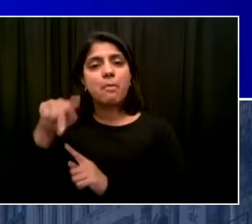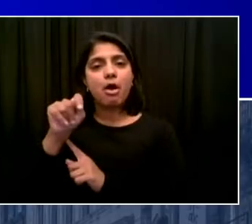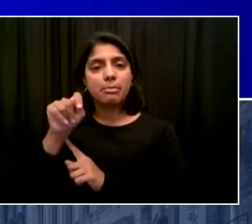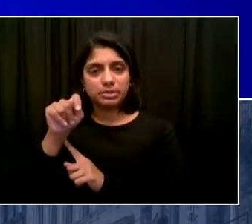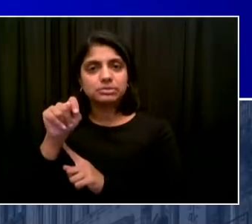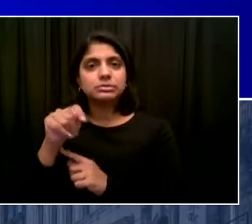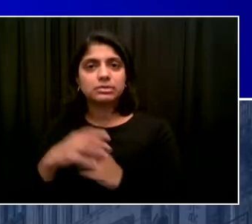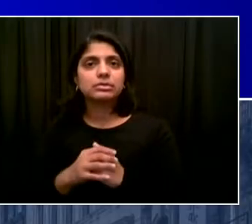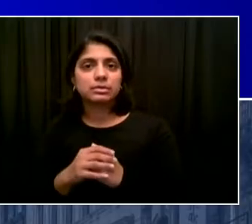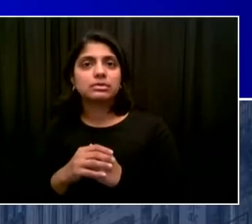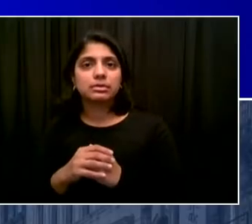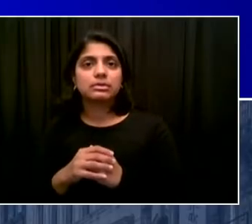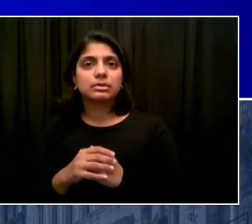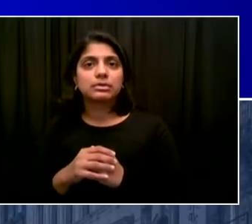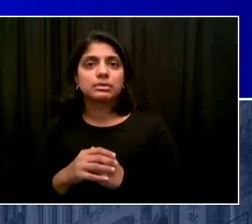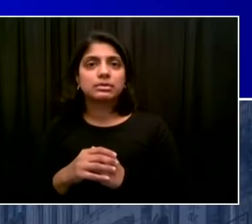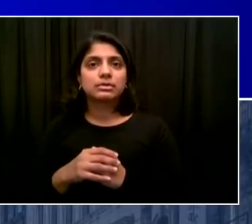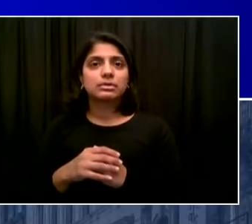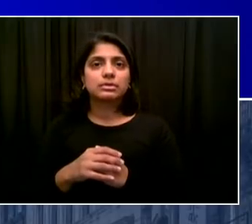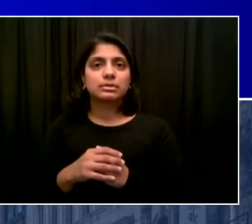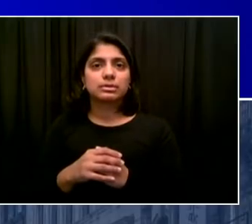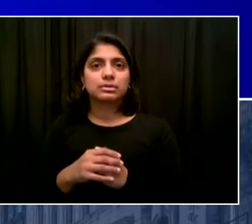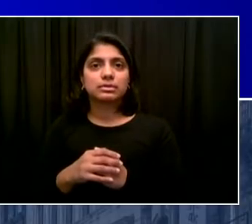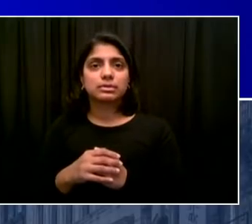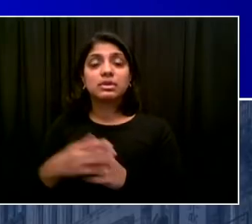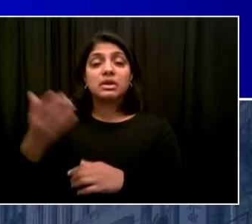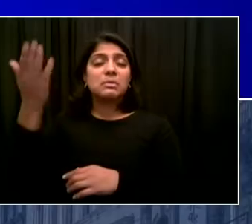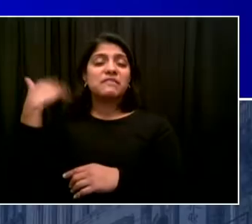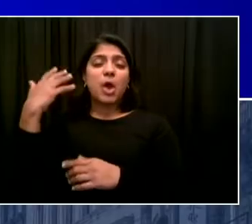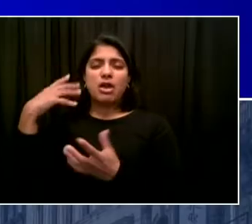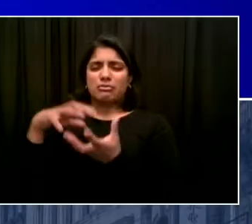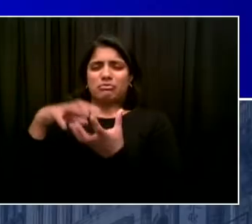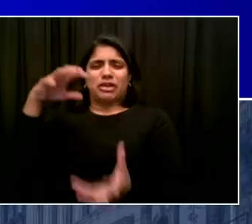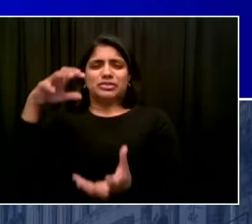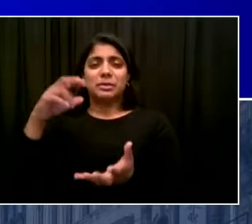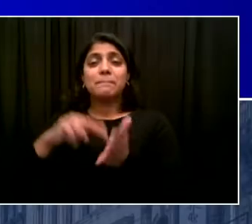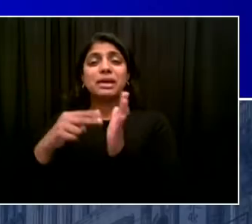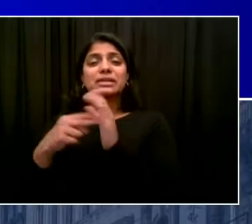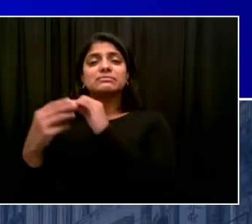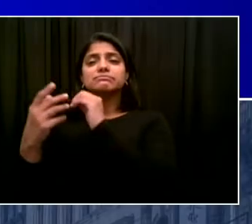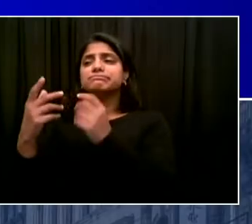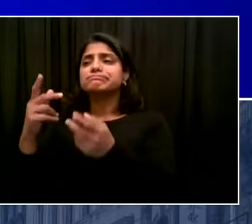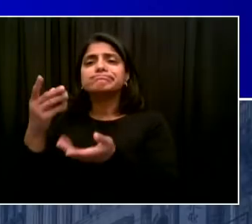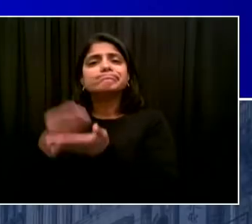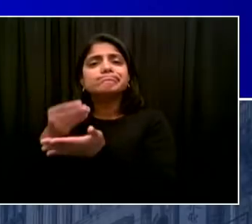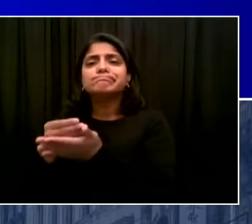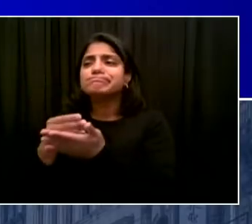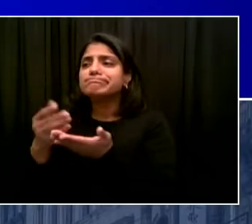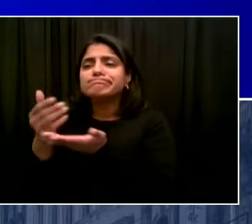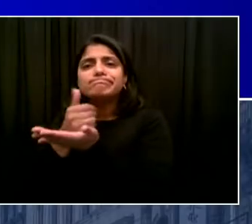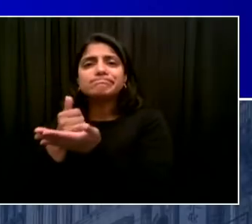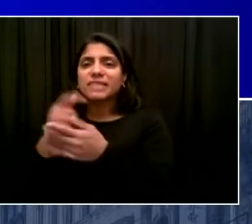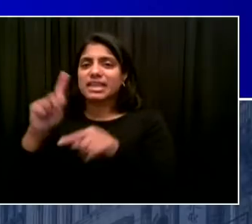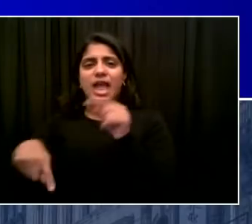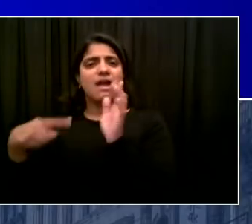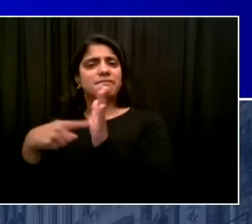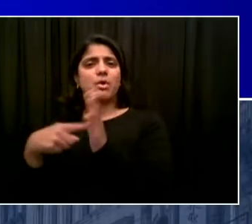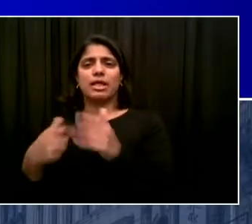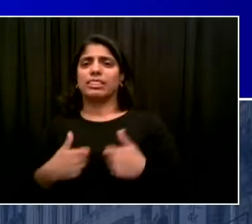THIS REZONING WHICH OPENS UP, THEIR EXCLUSIVE ARE OASF ALMOST